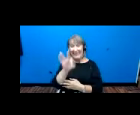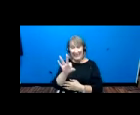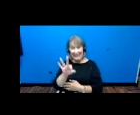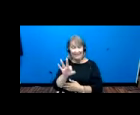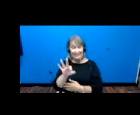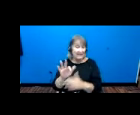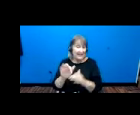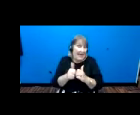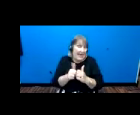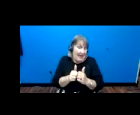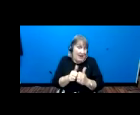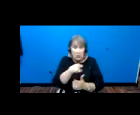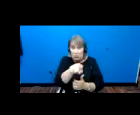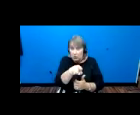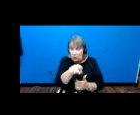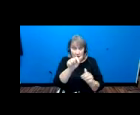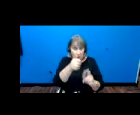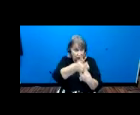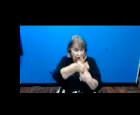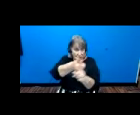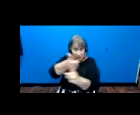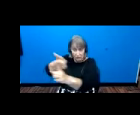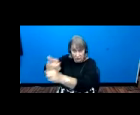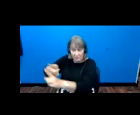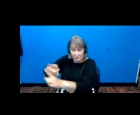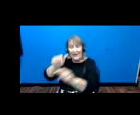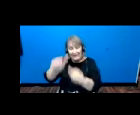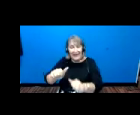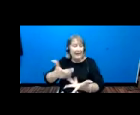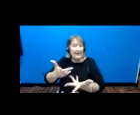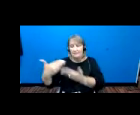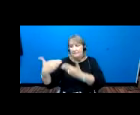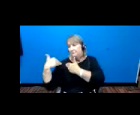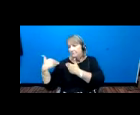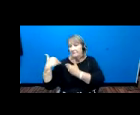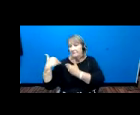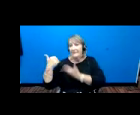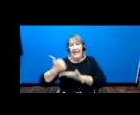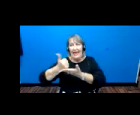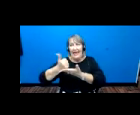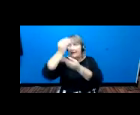I believe everybody can help support when it comes to dissemination; that's part of our awesome part